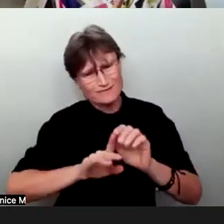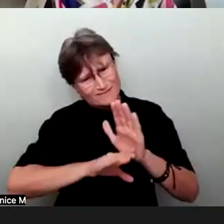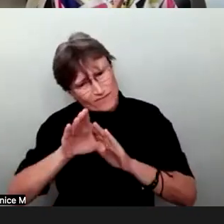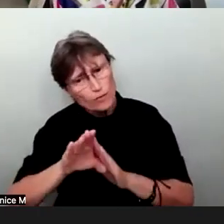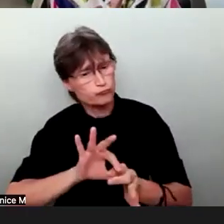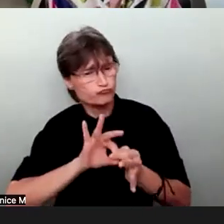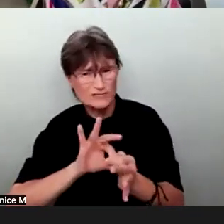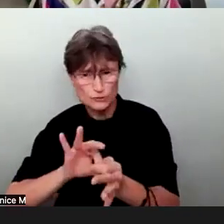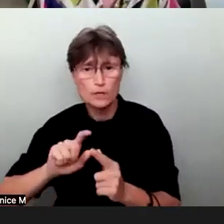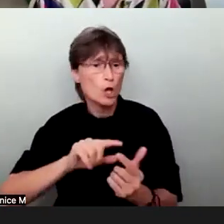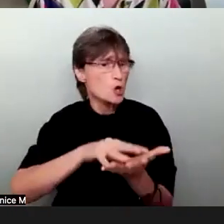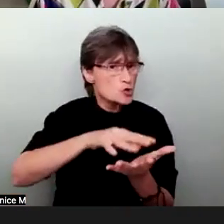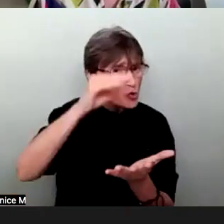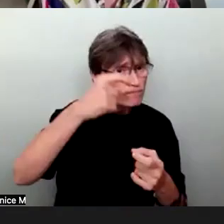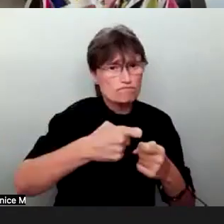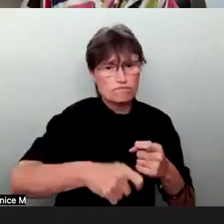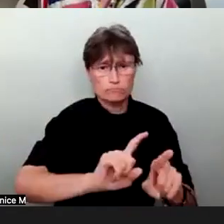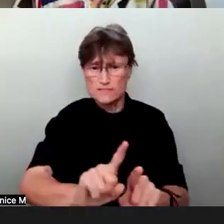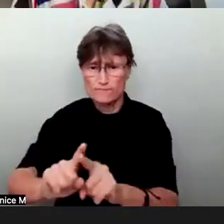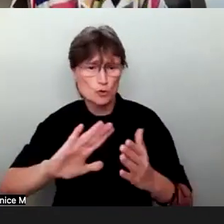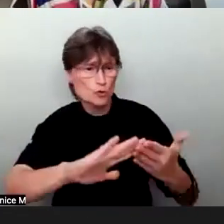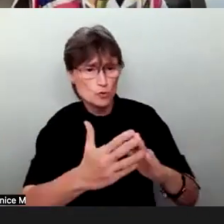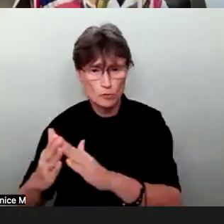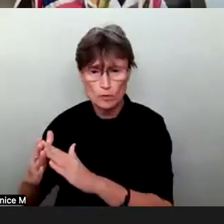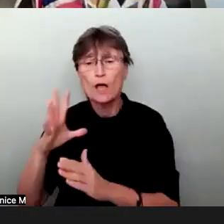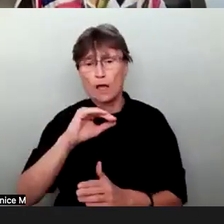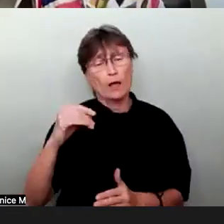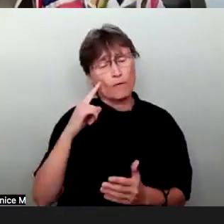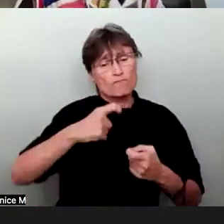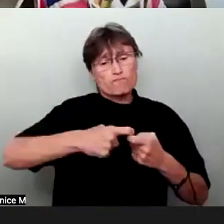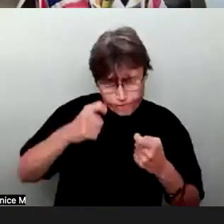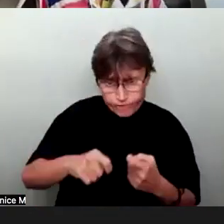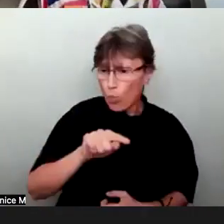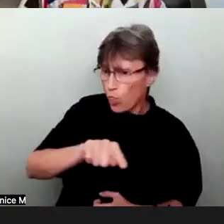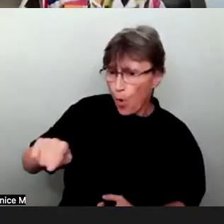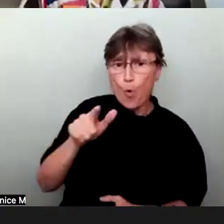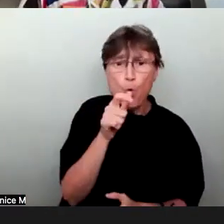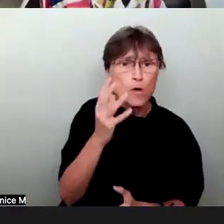particularly those most directly affected, about the specific challenges that exist